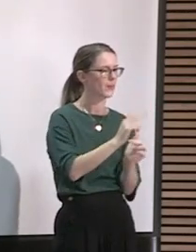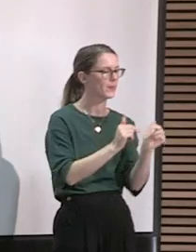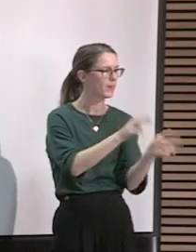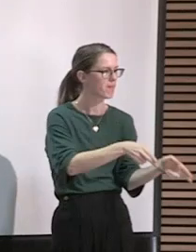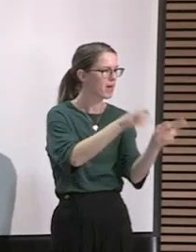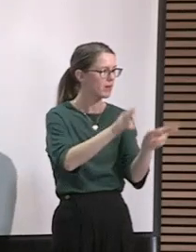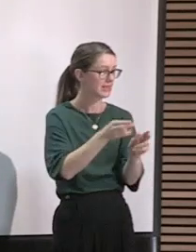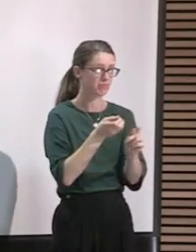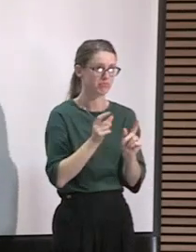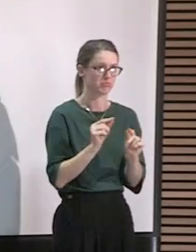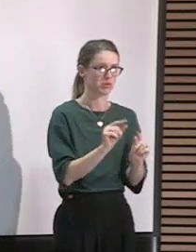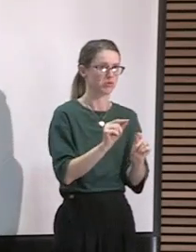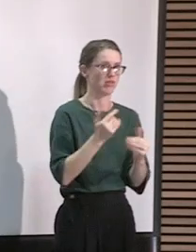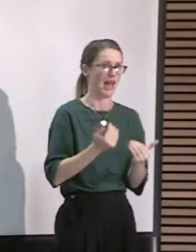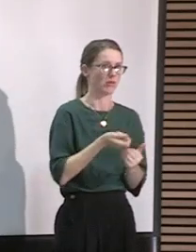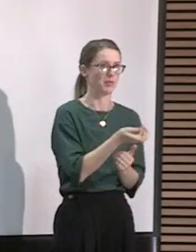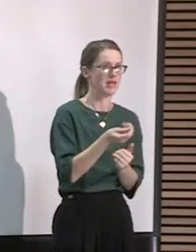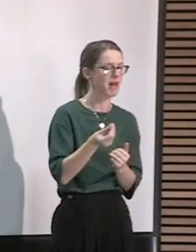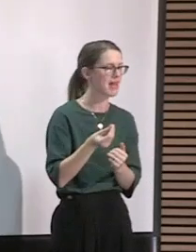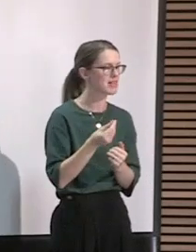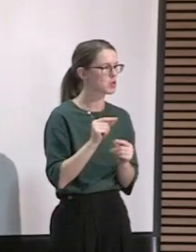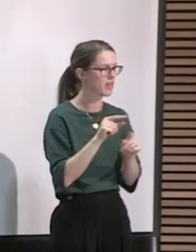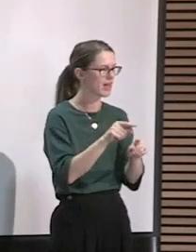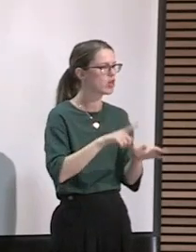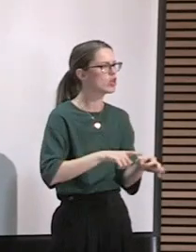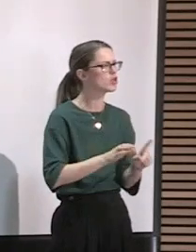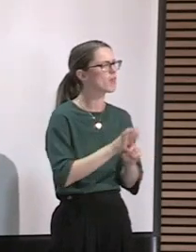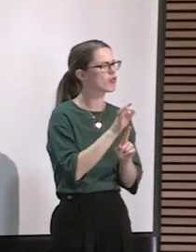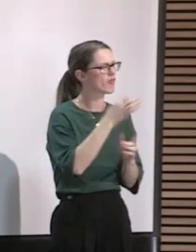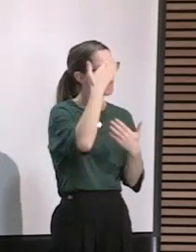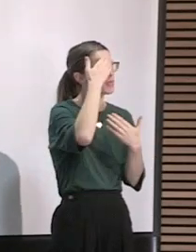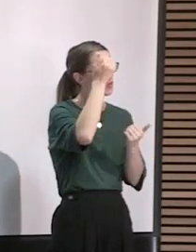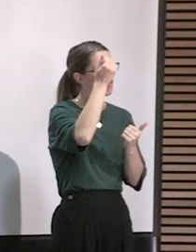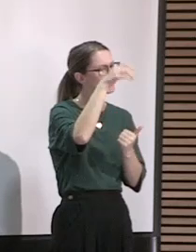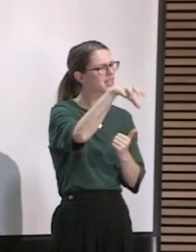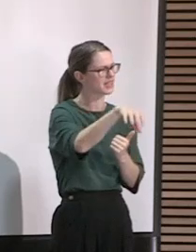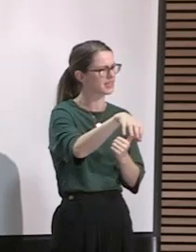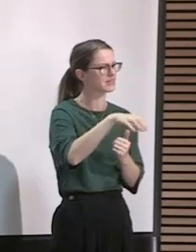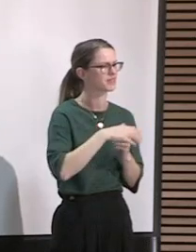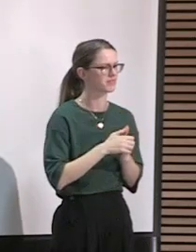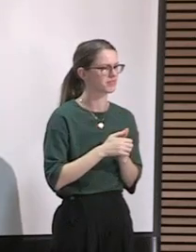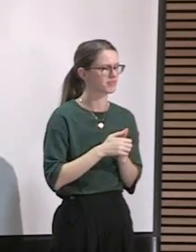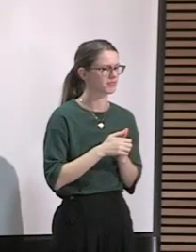in over the last couple of years, and that is being spent